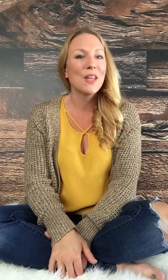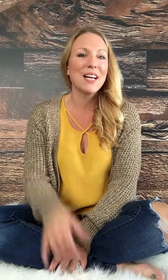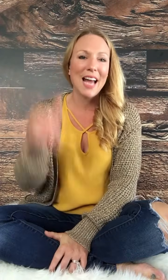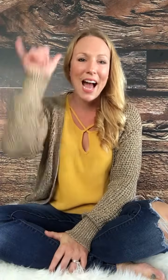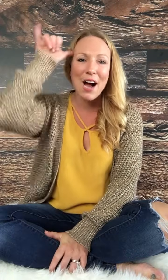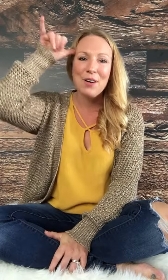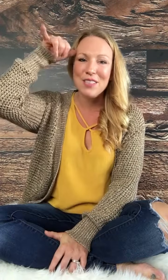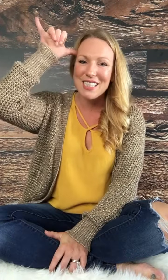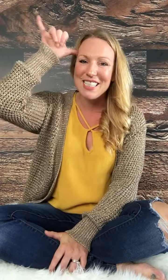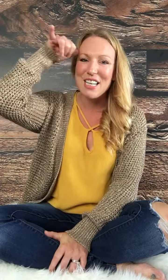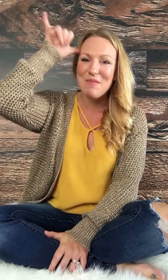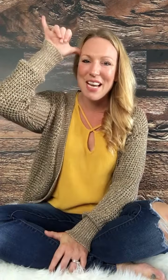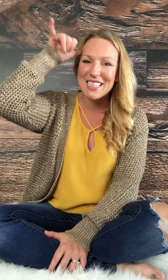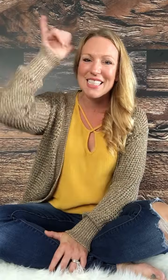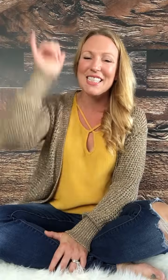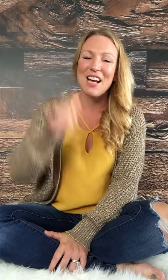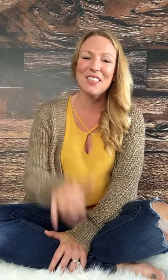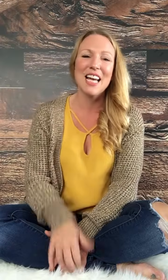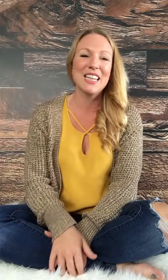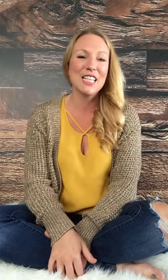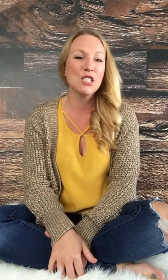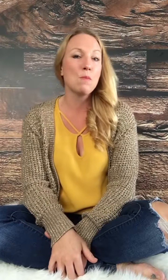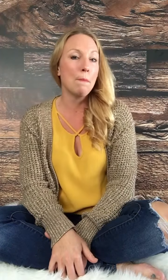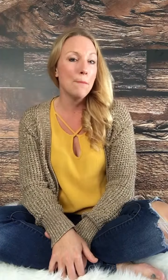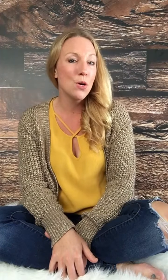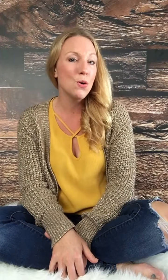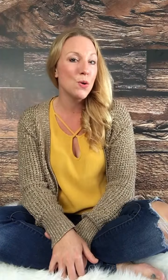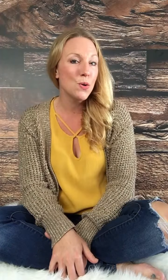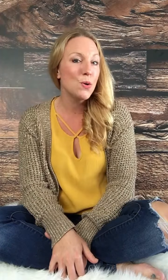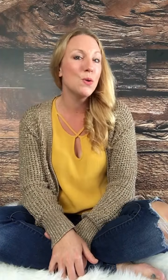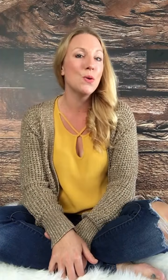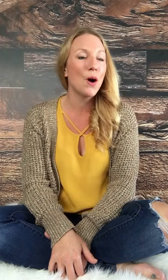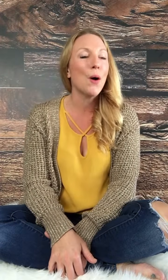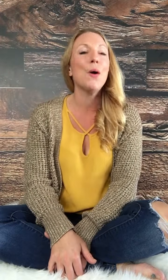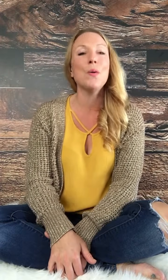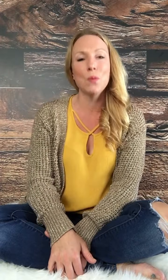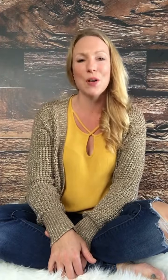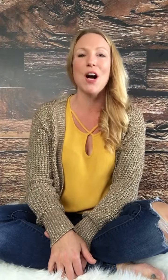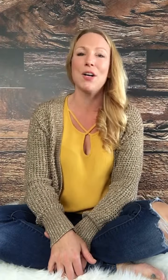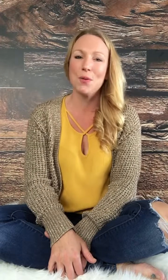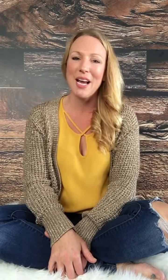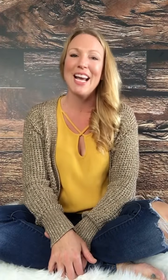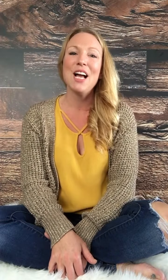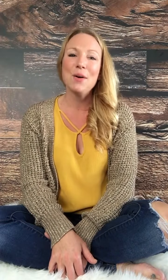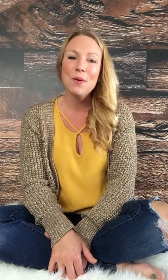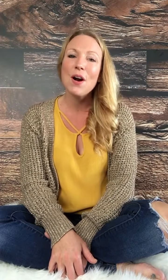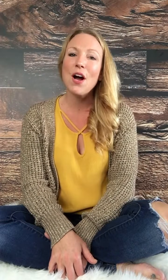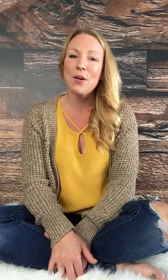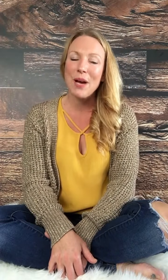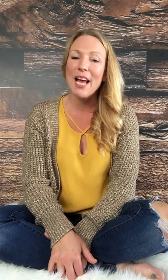the COW, she makes a sound like this, mooo! We're on our way, we're on our way,